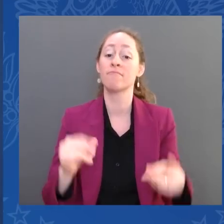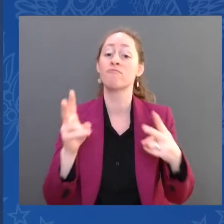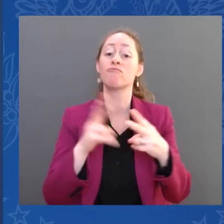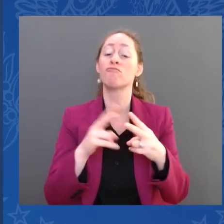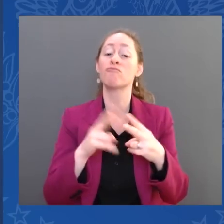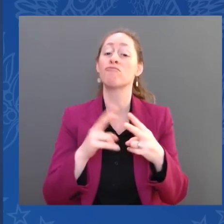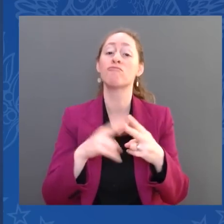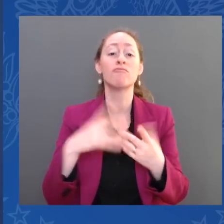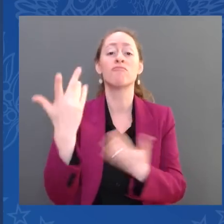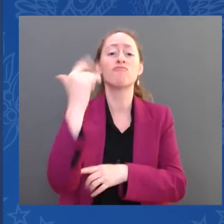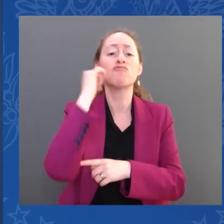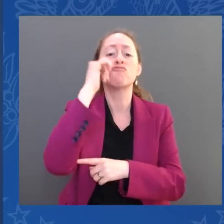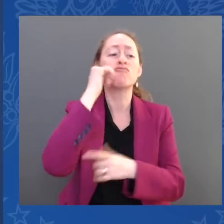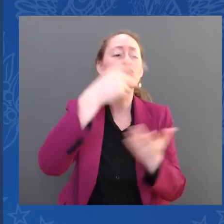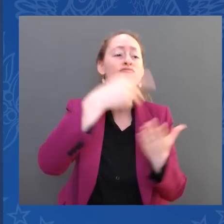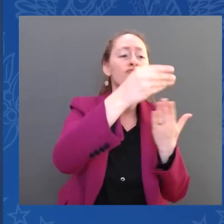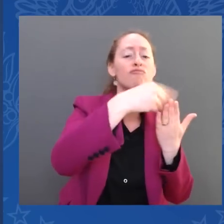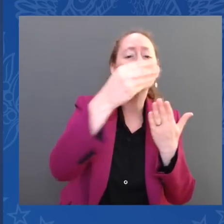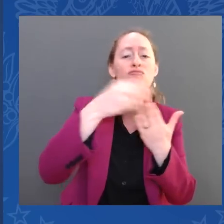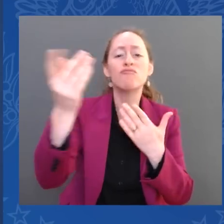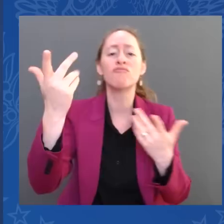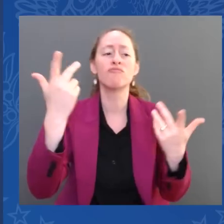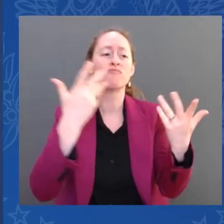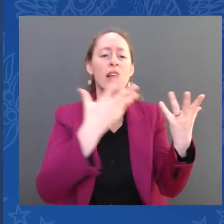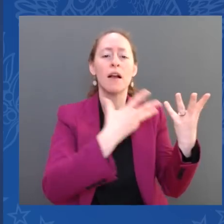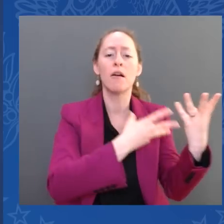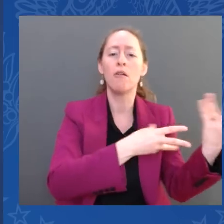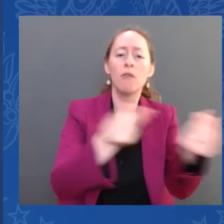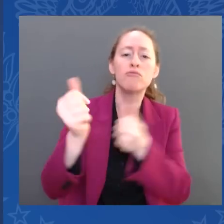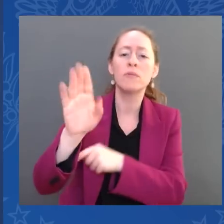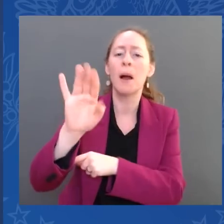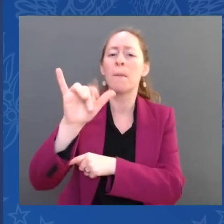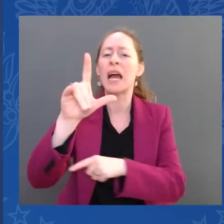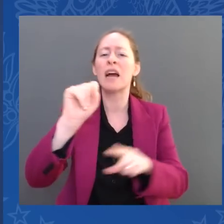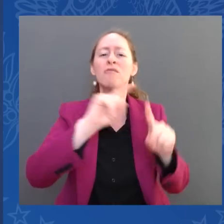at the same time. Bringing down the costs -- here's where we stand: